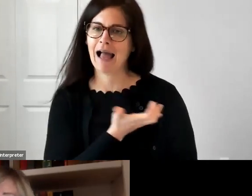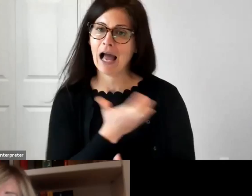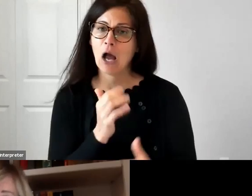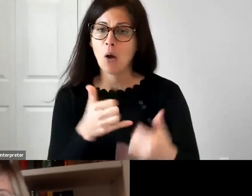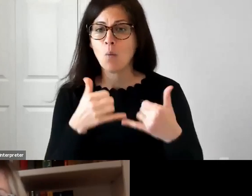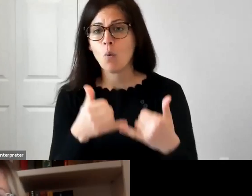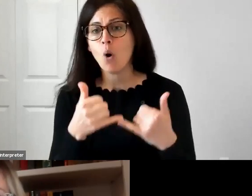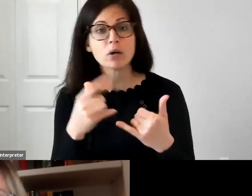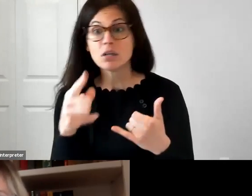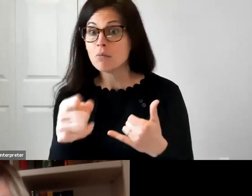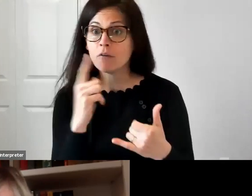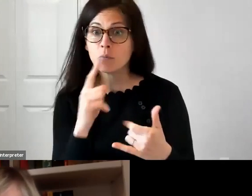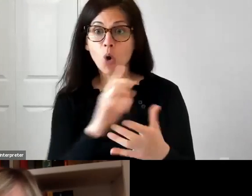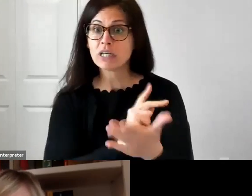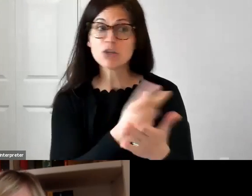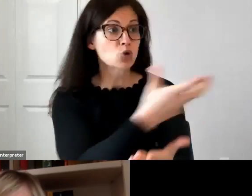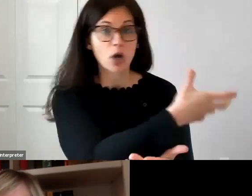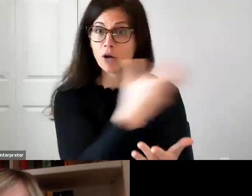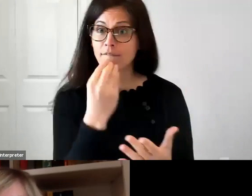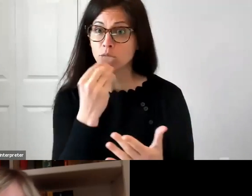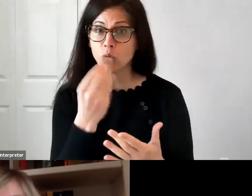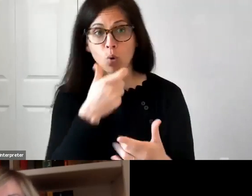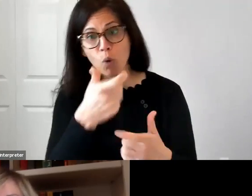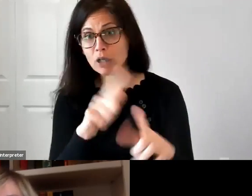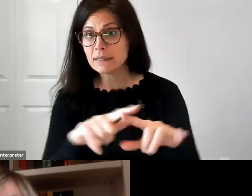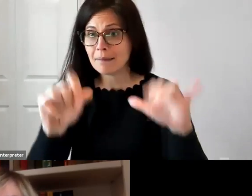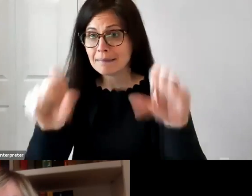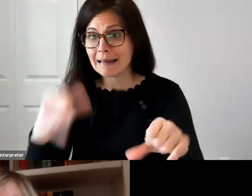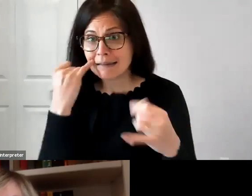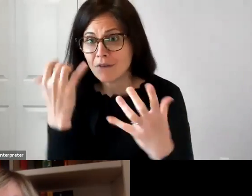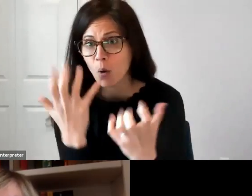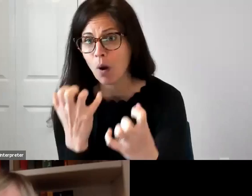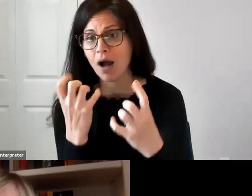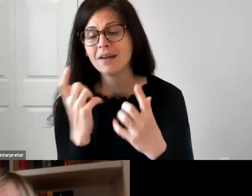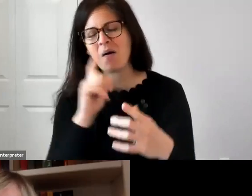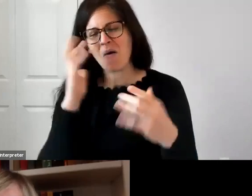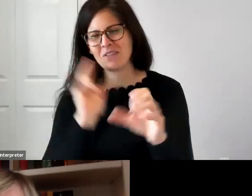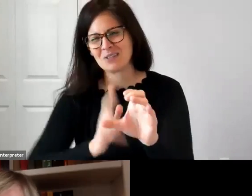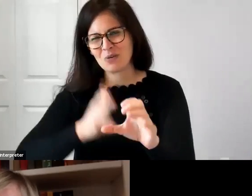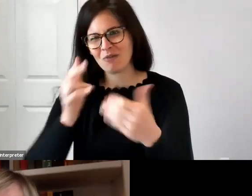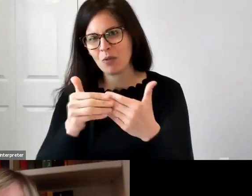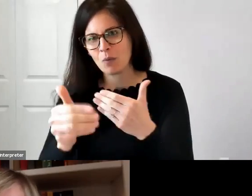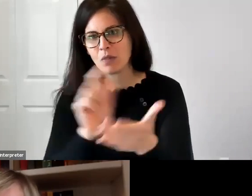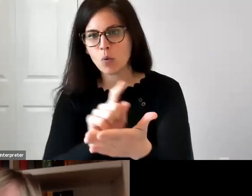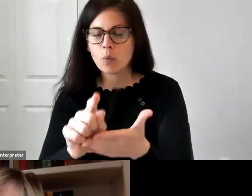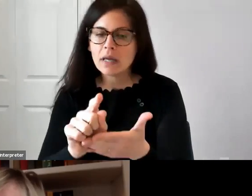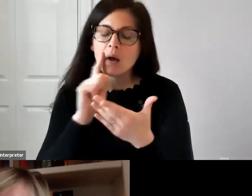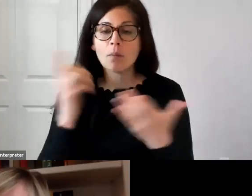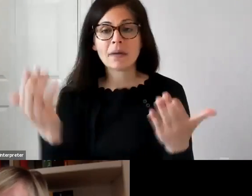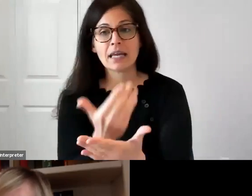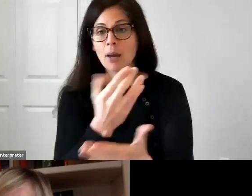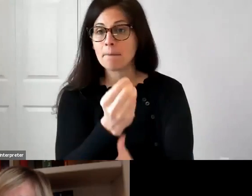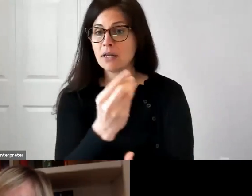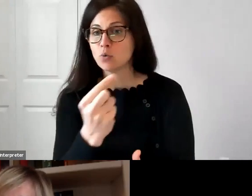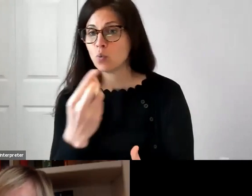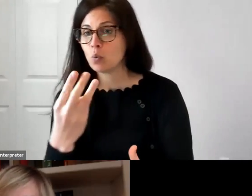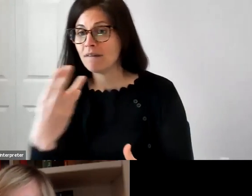from your very own kitchen as you join us, hopefully for the rest of the week and we will be here every single day, same time, same station.